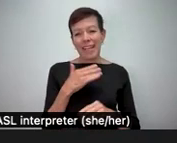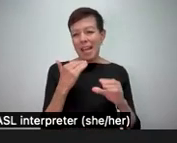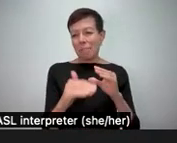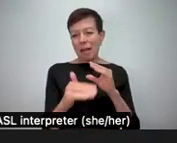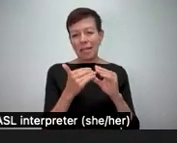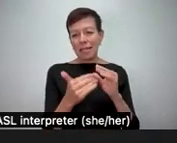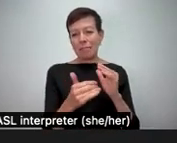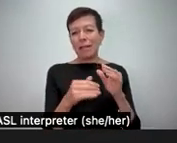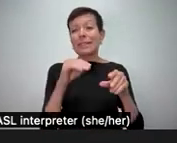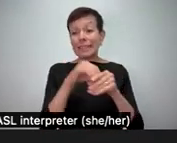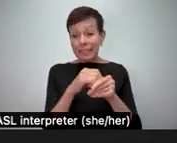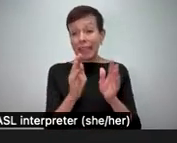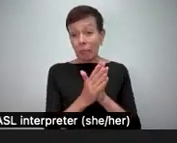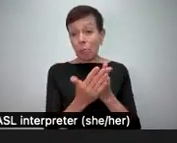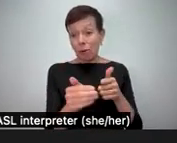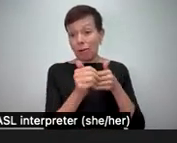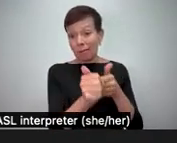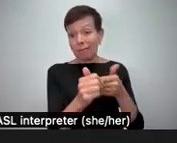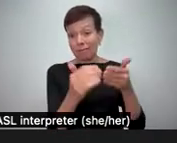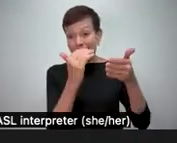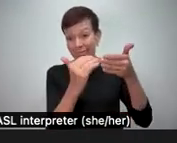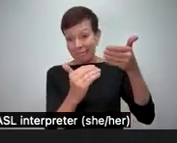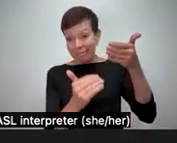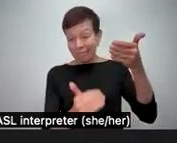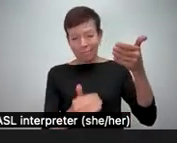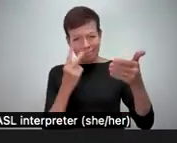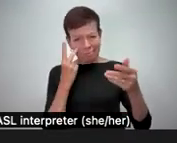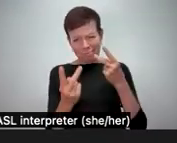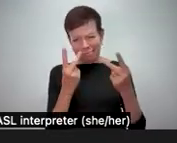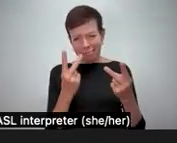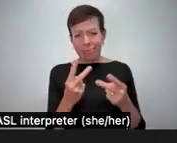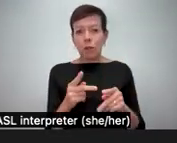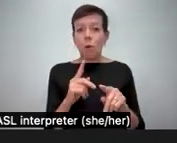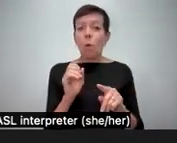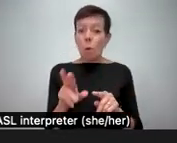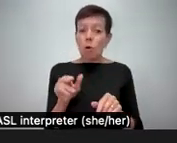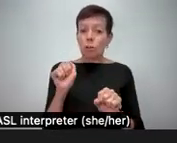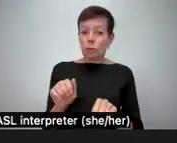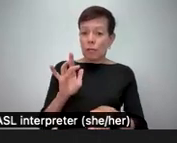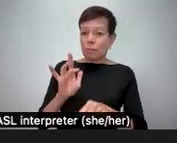hopefully easy to find, but you can always just email publicart@calgaryartsdevelopment.com and